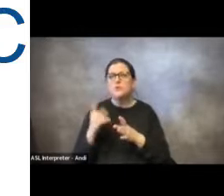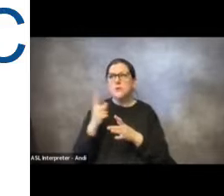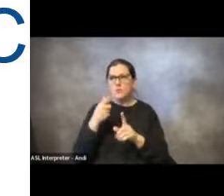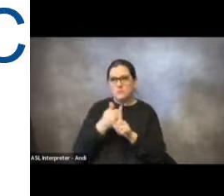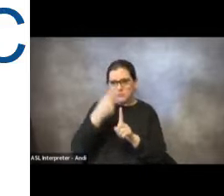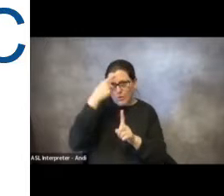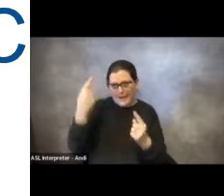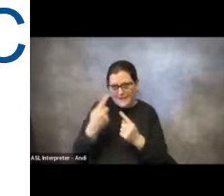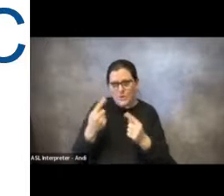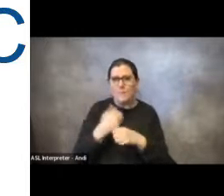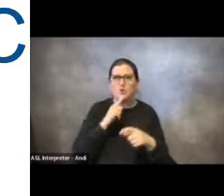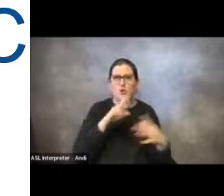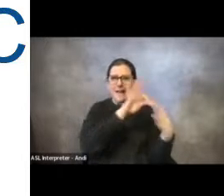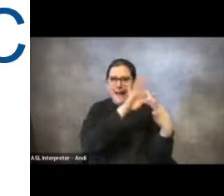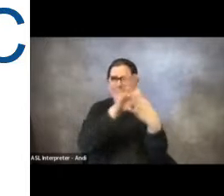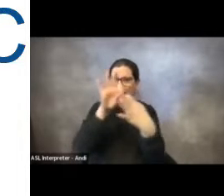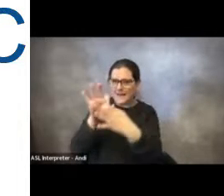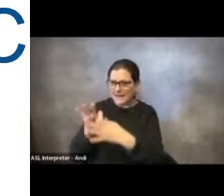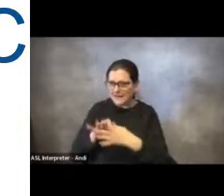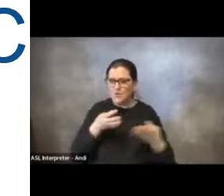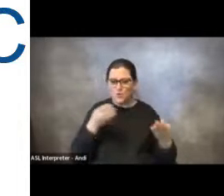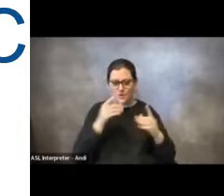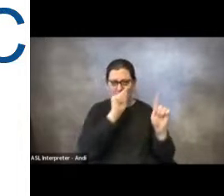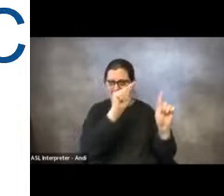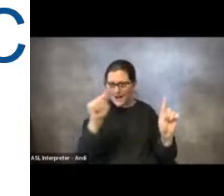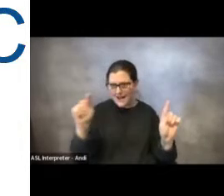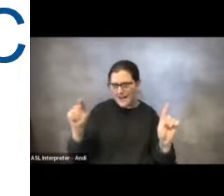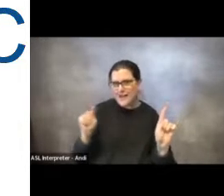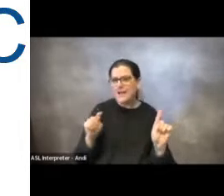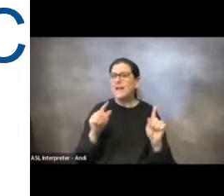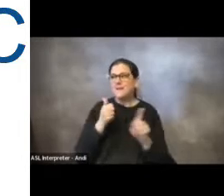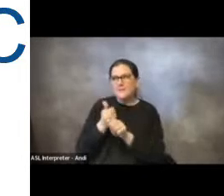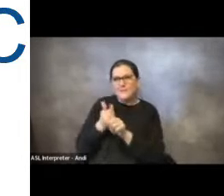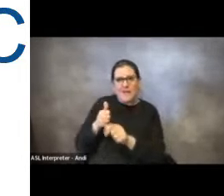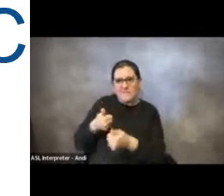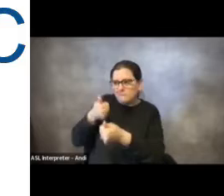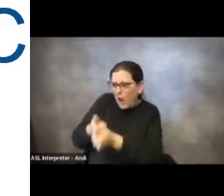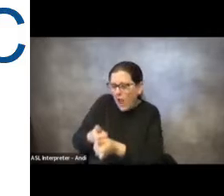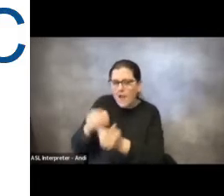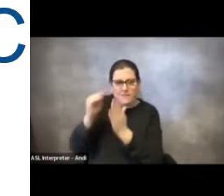they're getting connected to those services, because, you know, they may not be able to track the appointments and be able to figure out, you know,